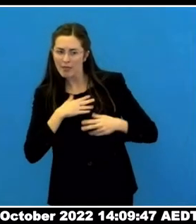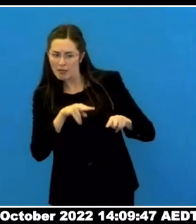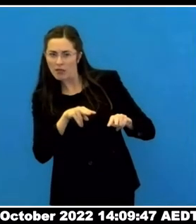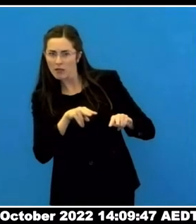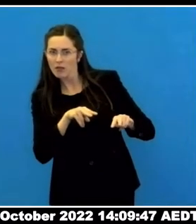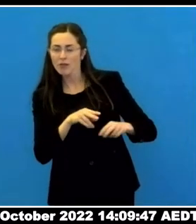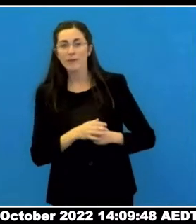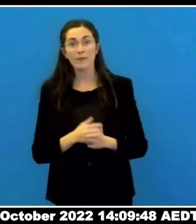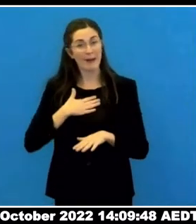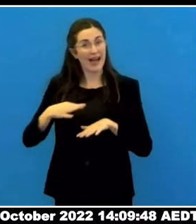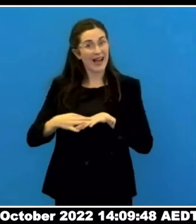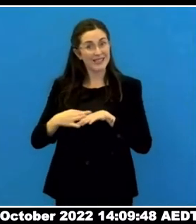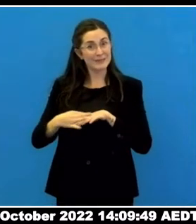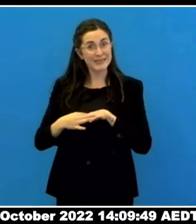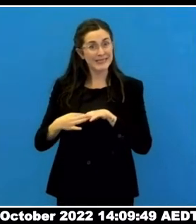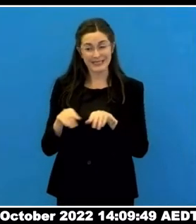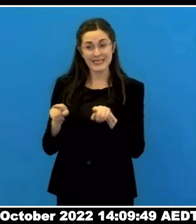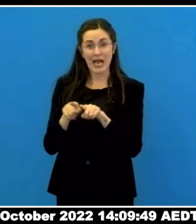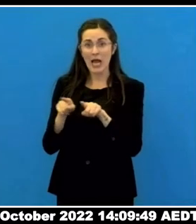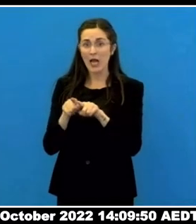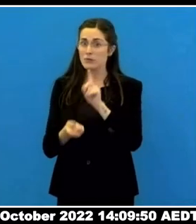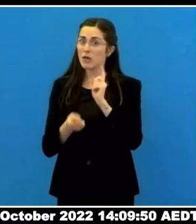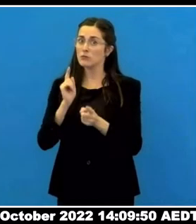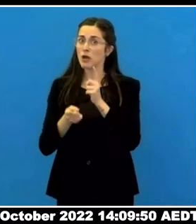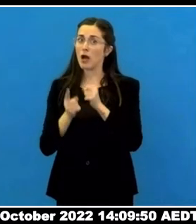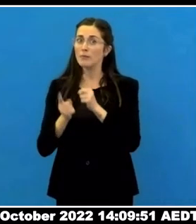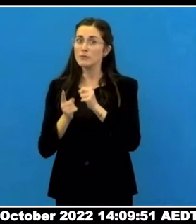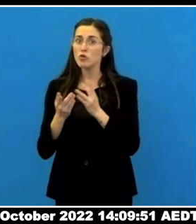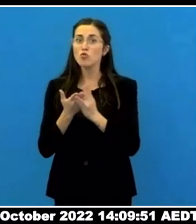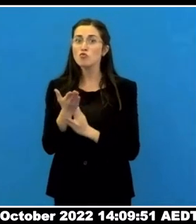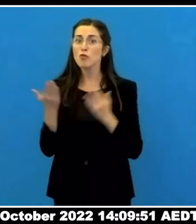My husband would also do some nights but less than me.